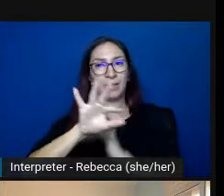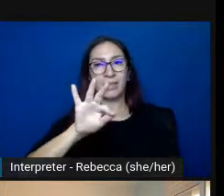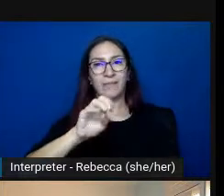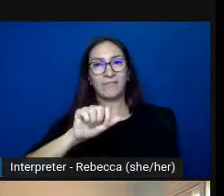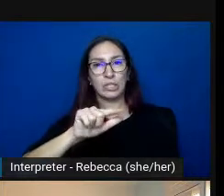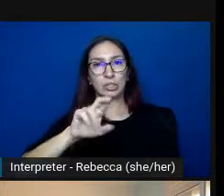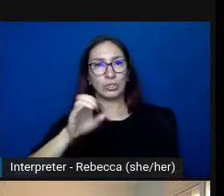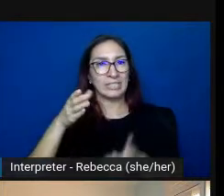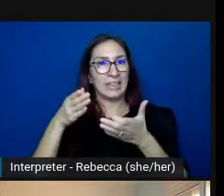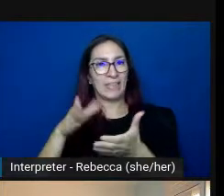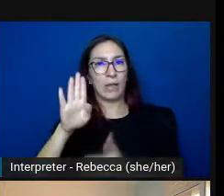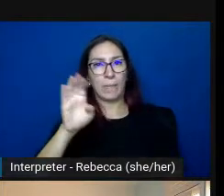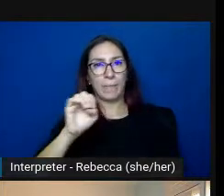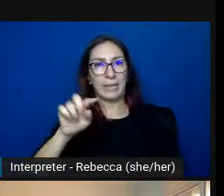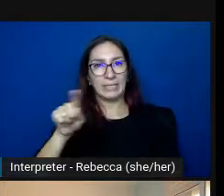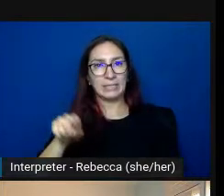Those developers were